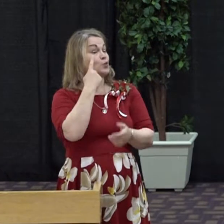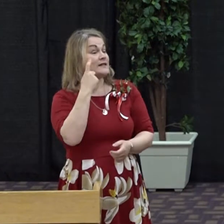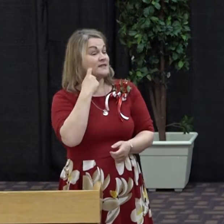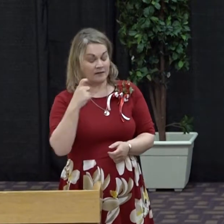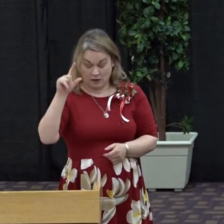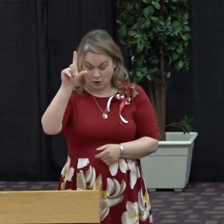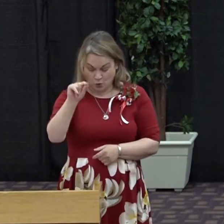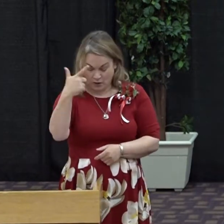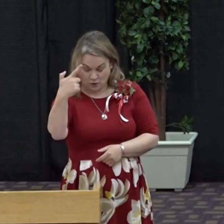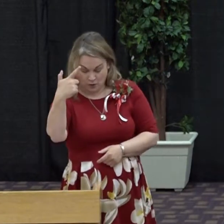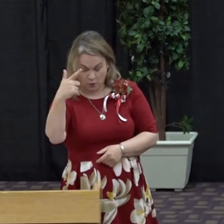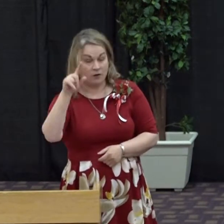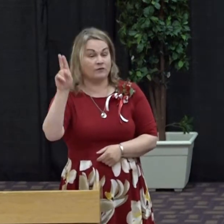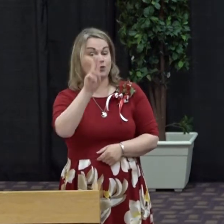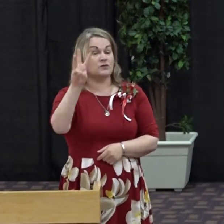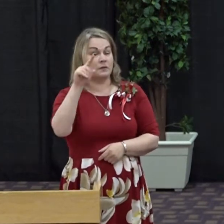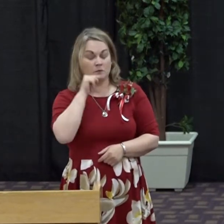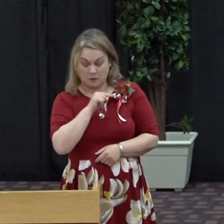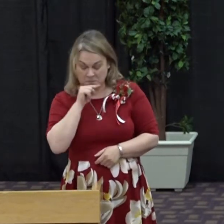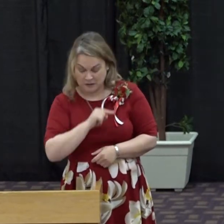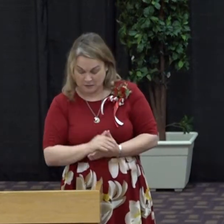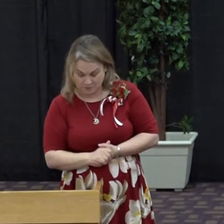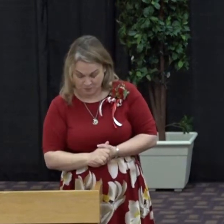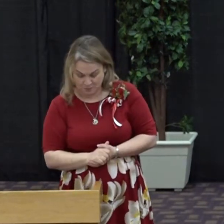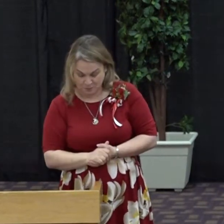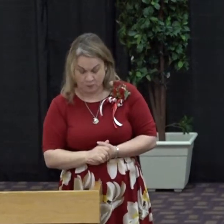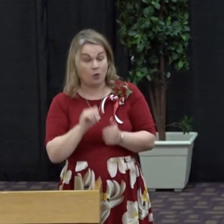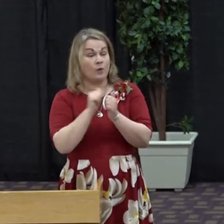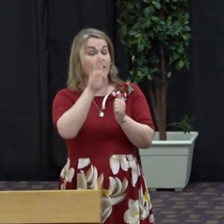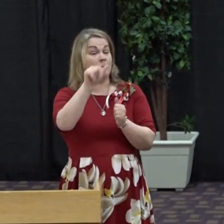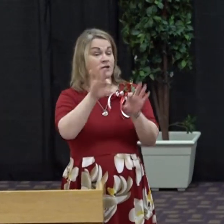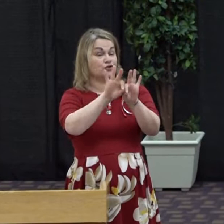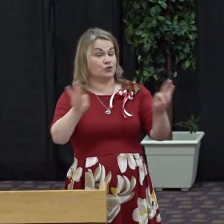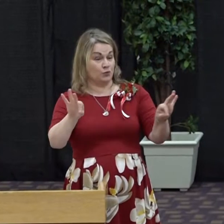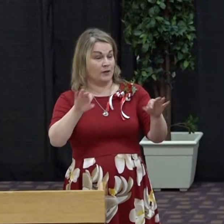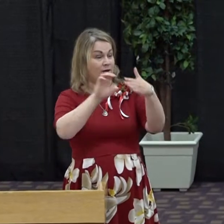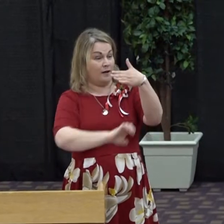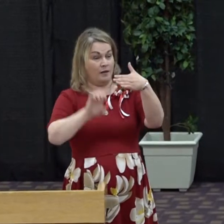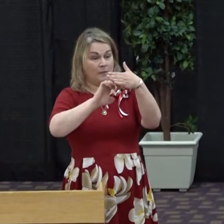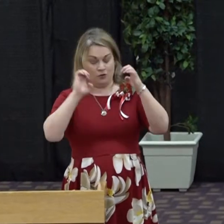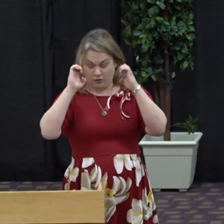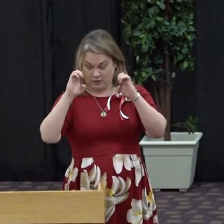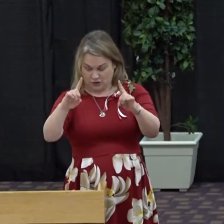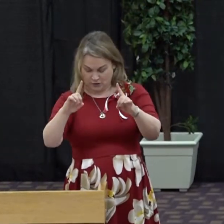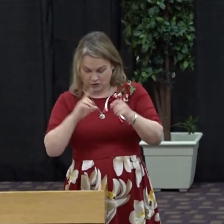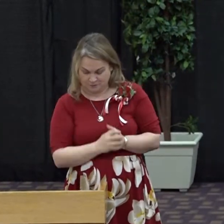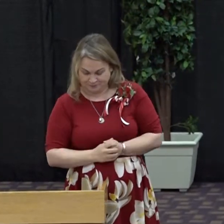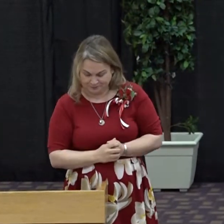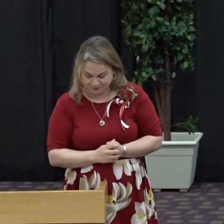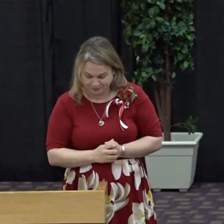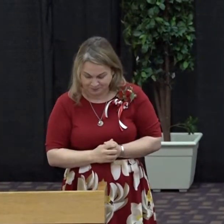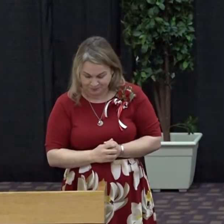She recently graduated, in 2021, from UW-Milwaukee, with a bachelors degree in Elementary Education,